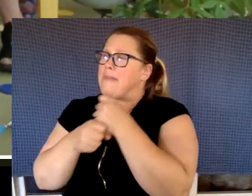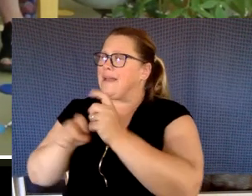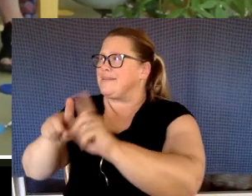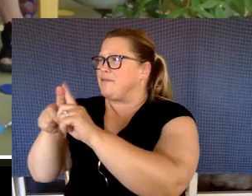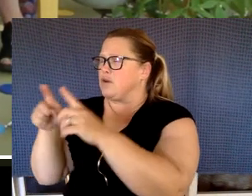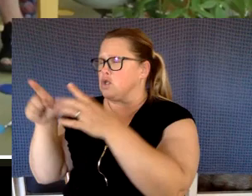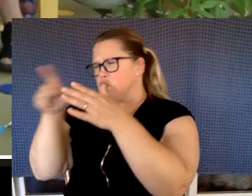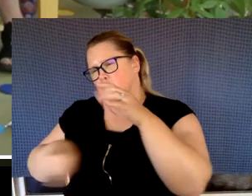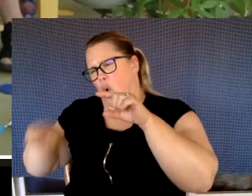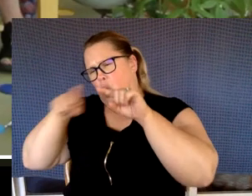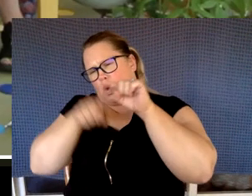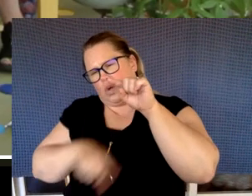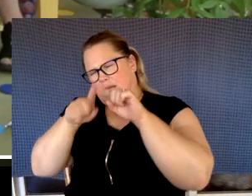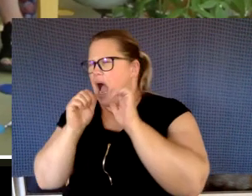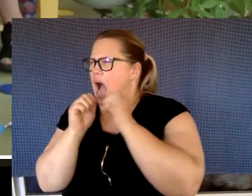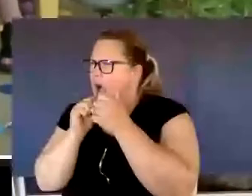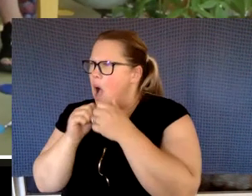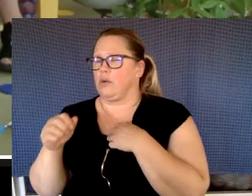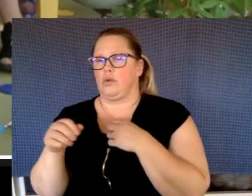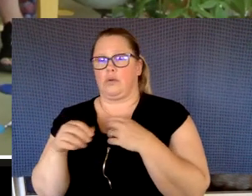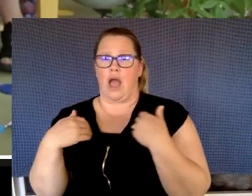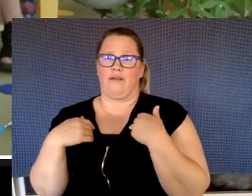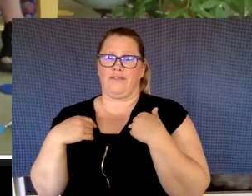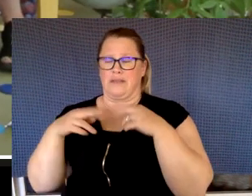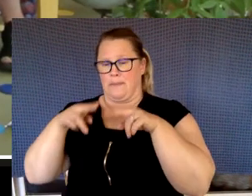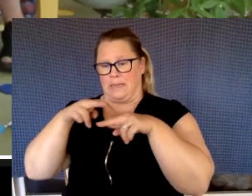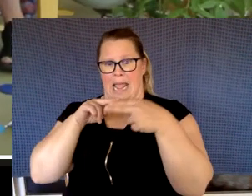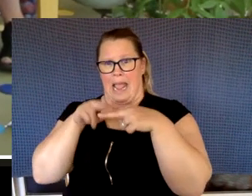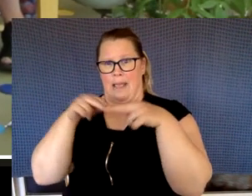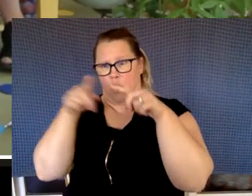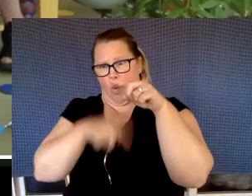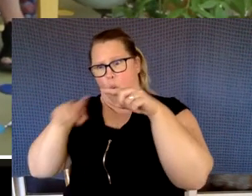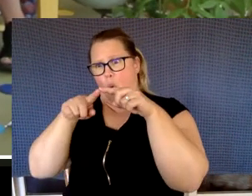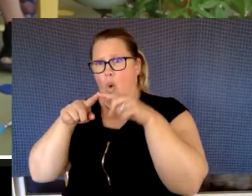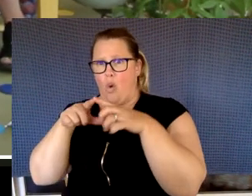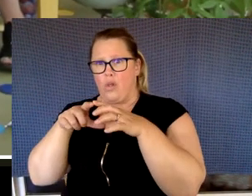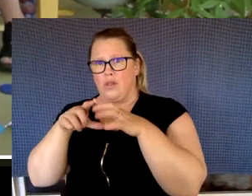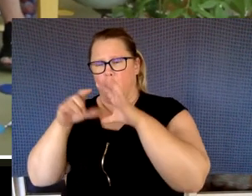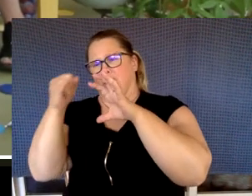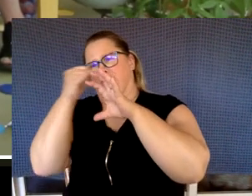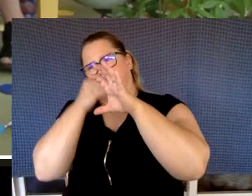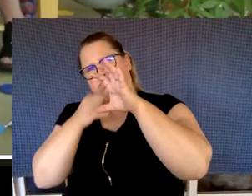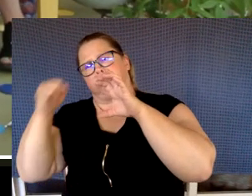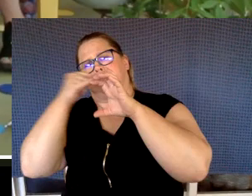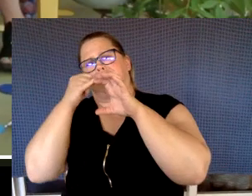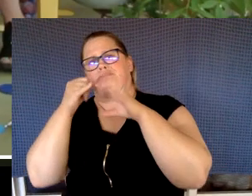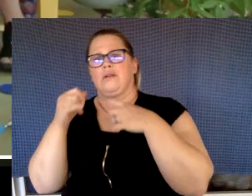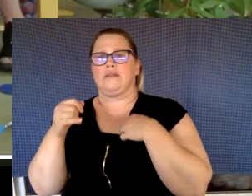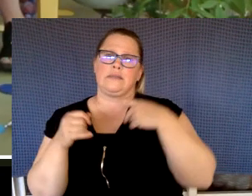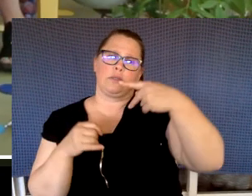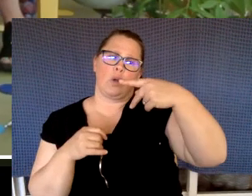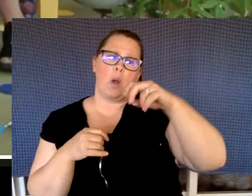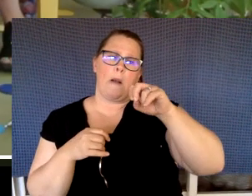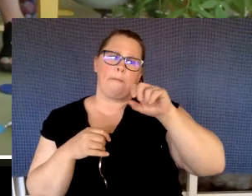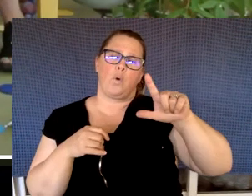objects at your house. This is just a roll of tape this is just a bottle cap now this is part of a pool noodle.